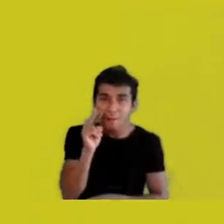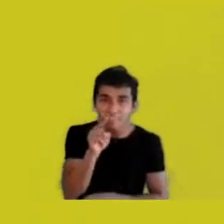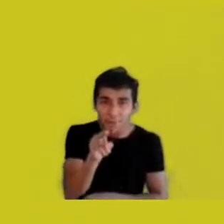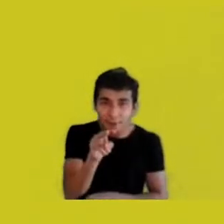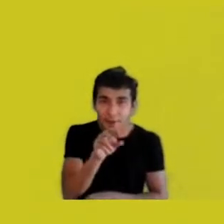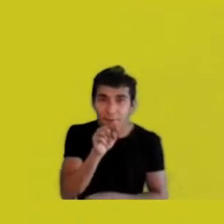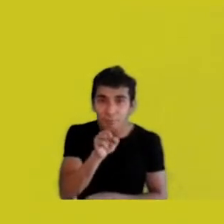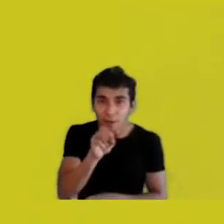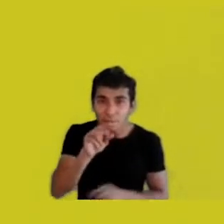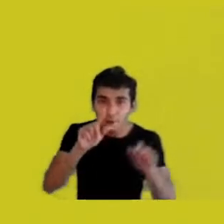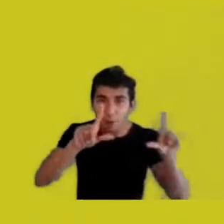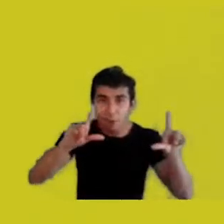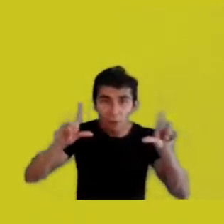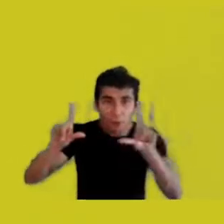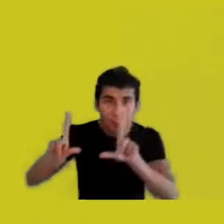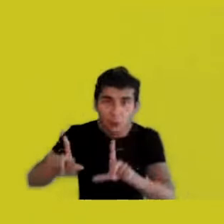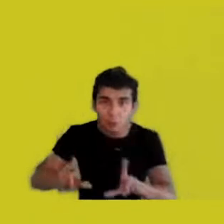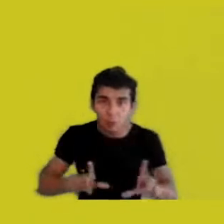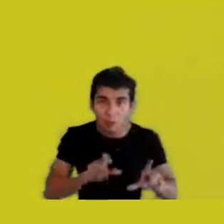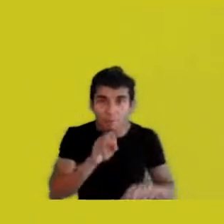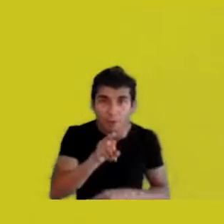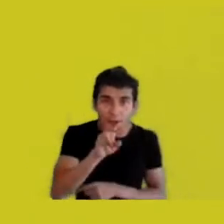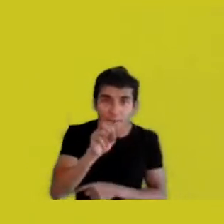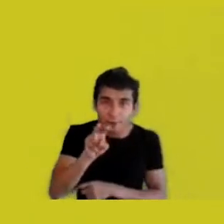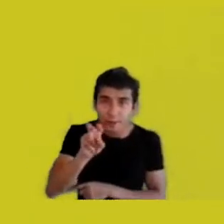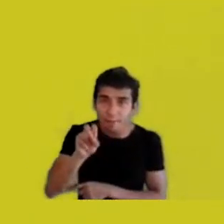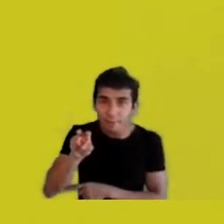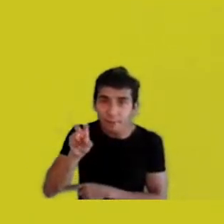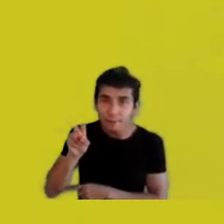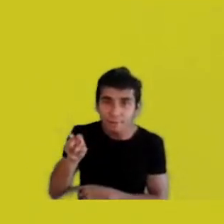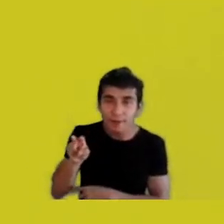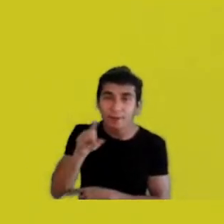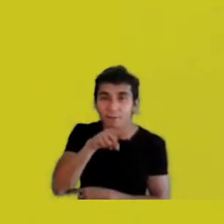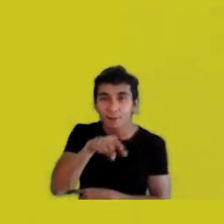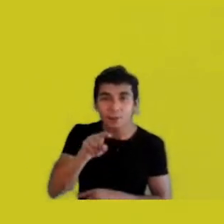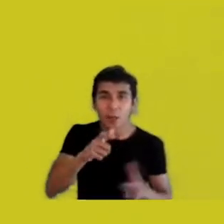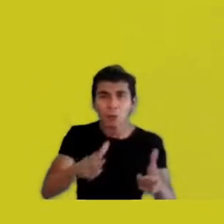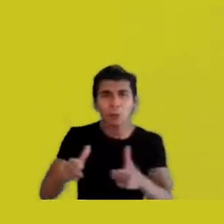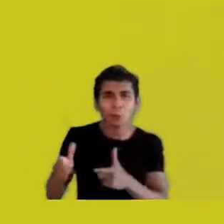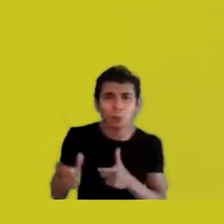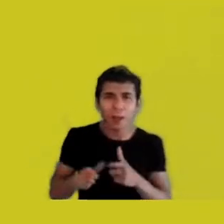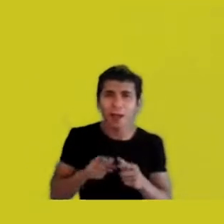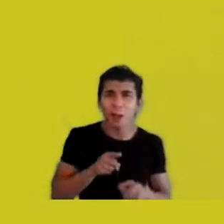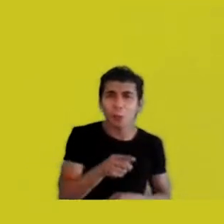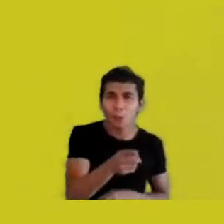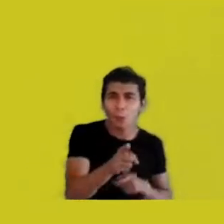who see each other from other places, at the same time they’re here, too,